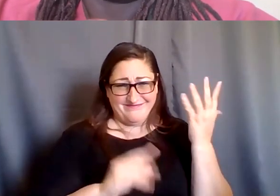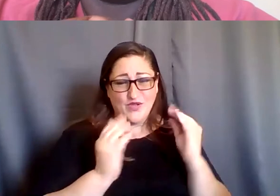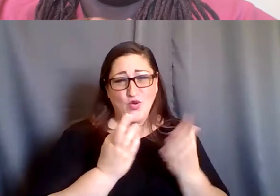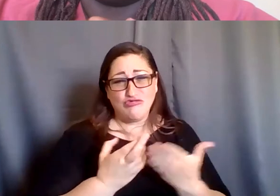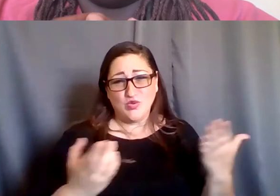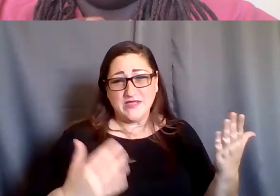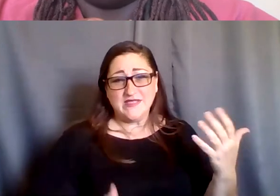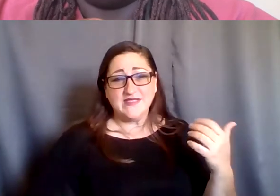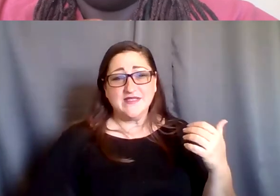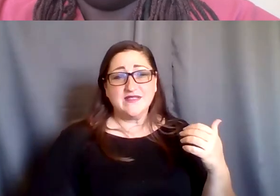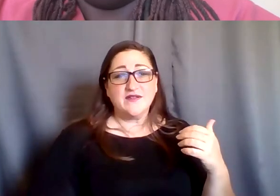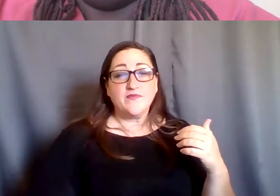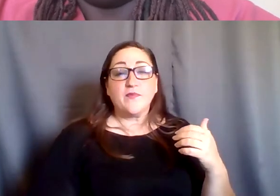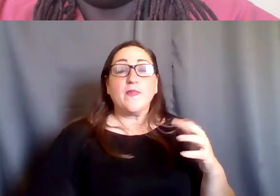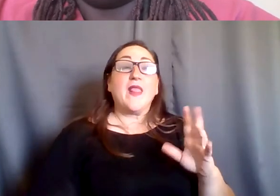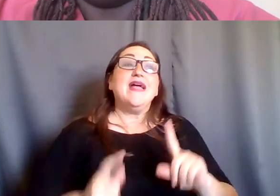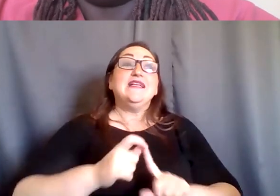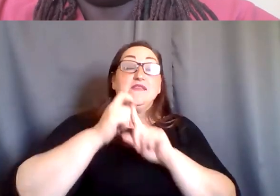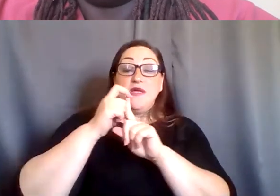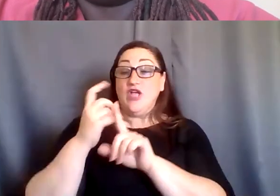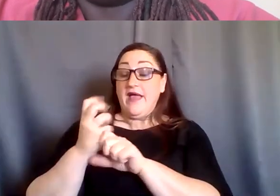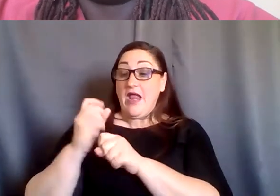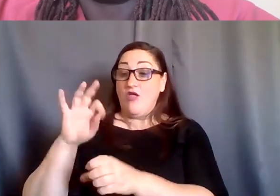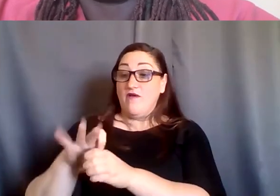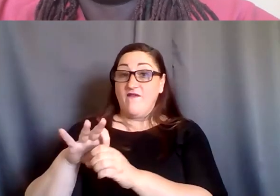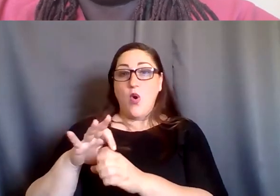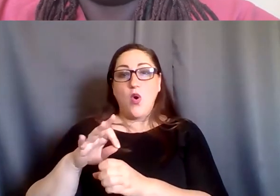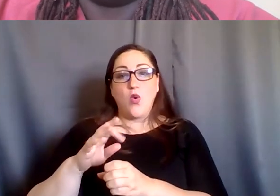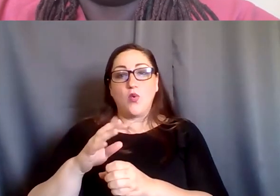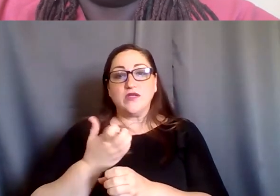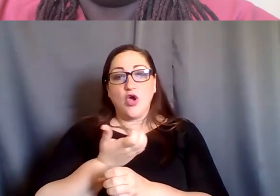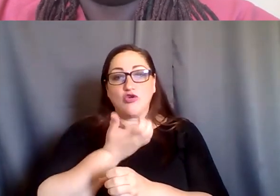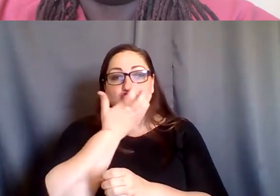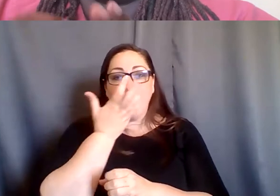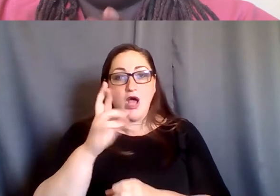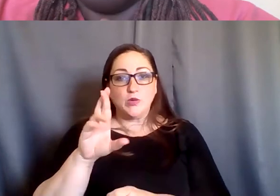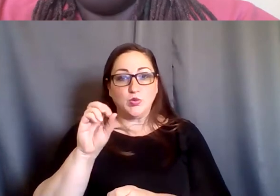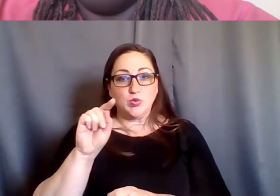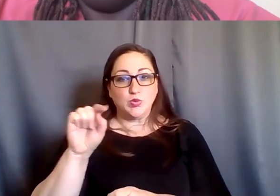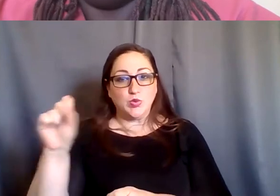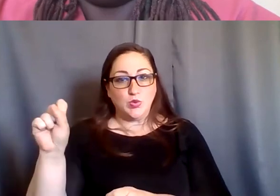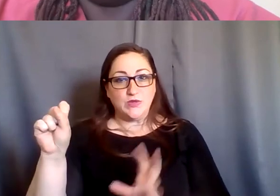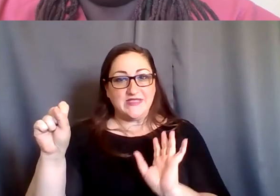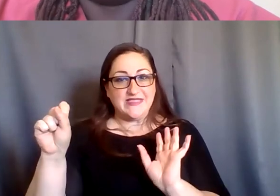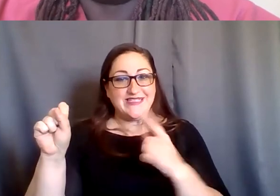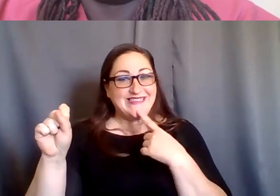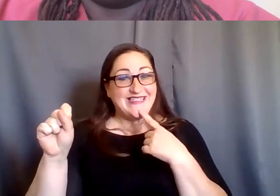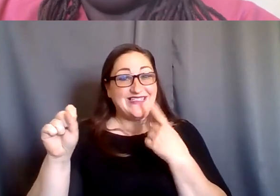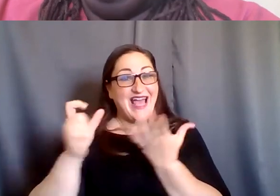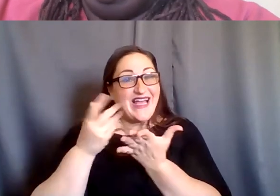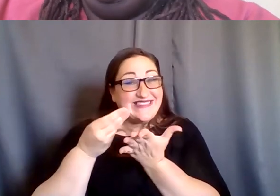grassroots organizations, they use the fact that they are low-funded to skimp on accessibility.